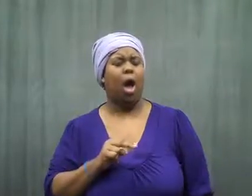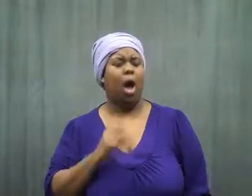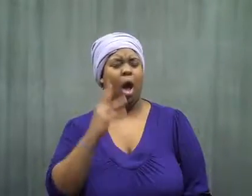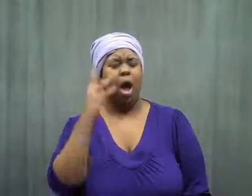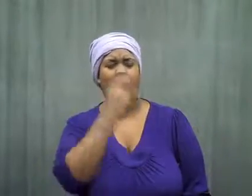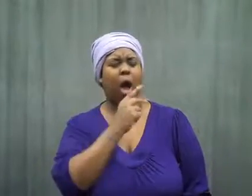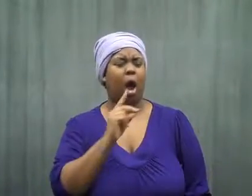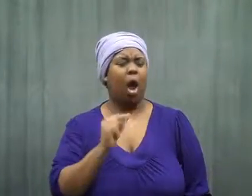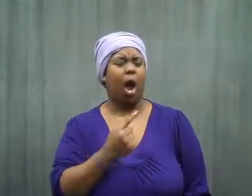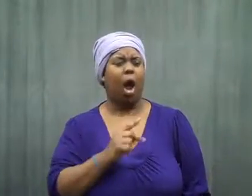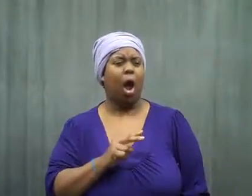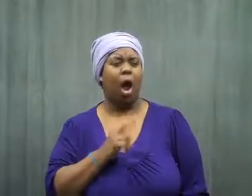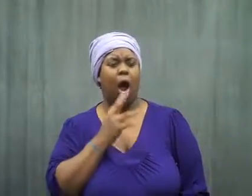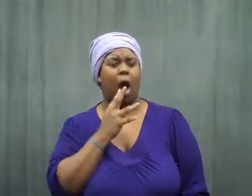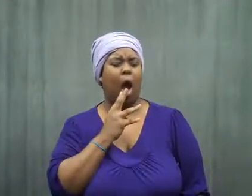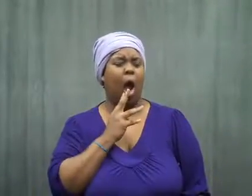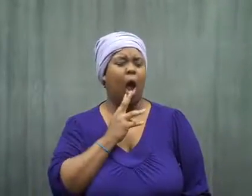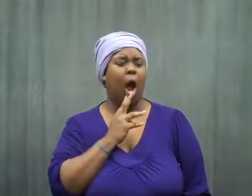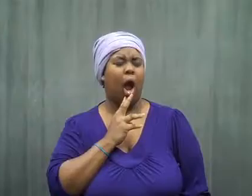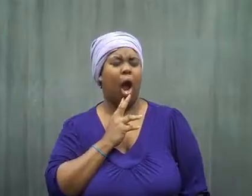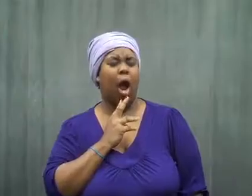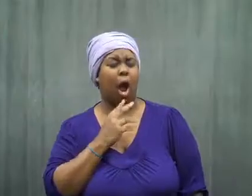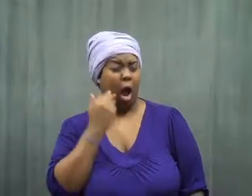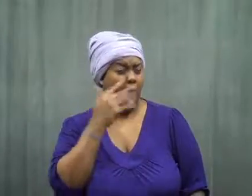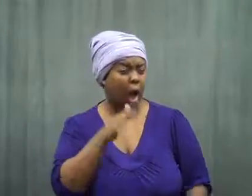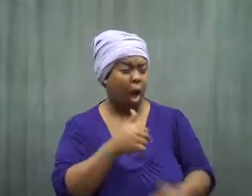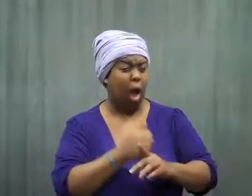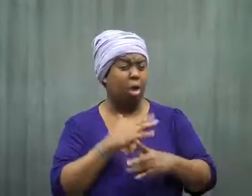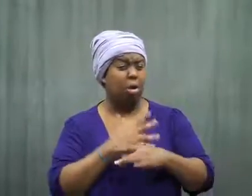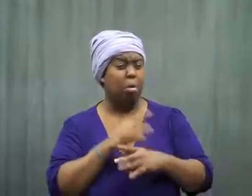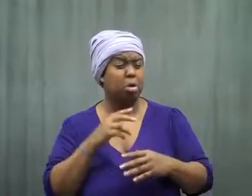What a beautiful dog! I wanted it!